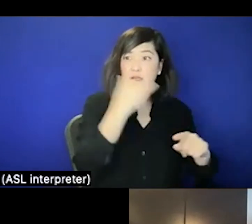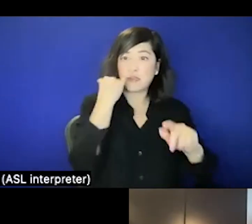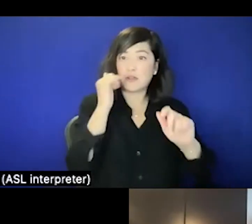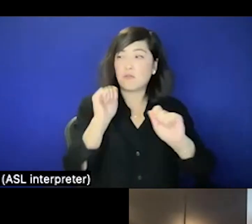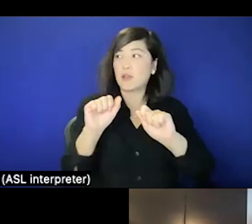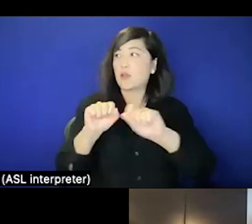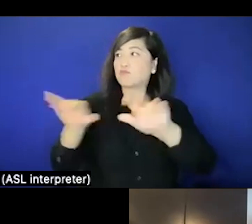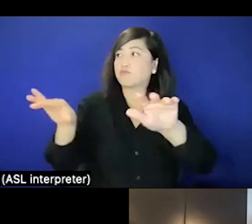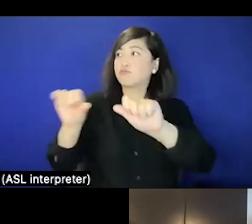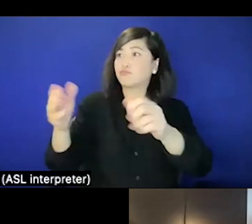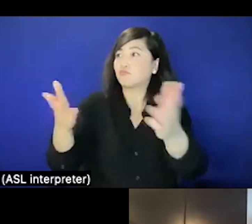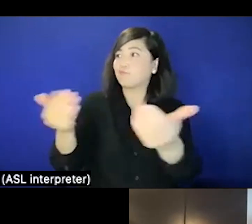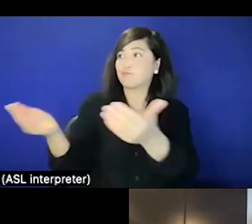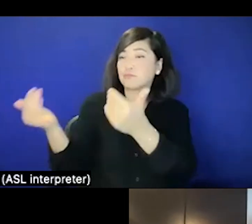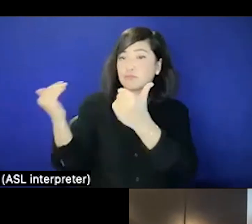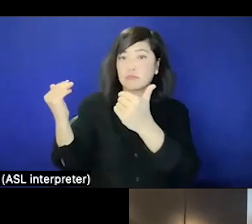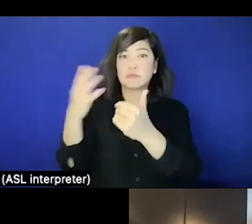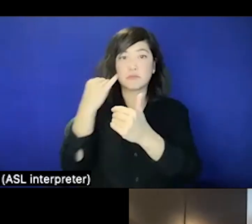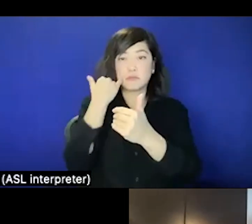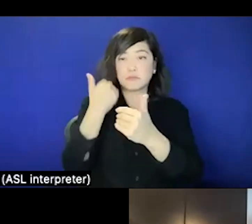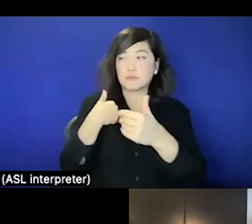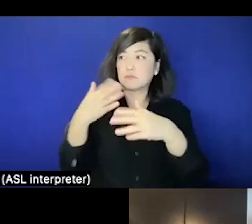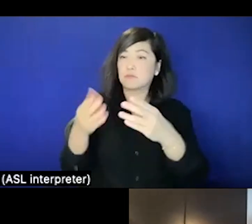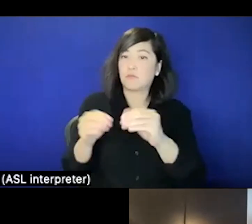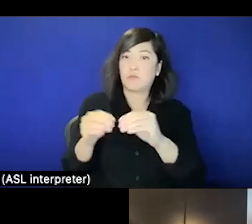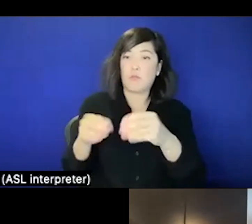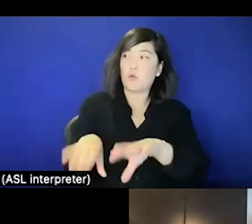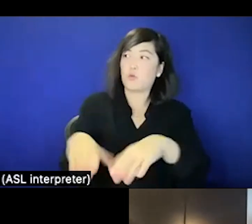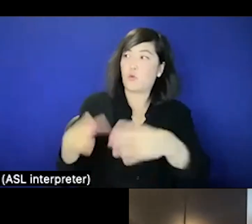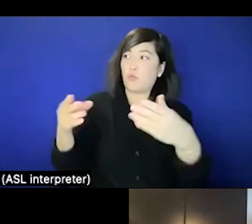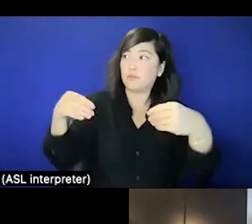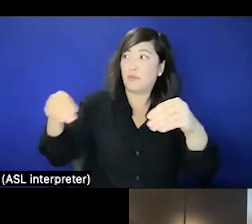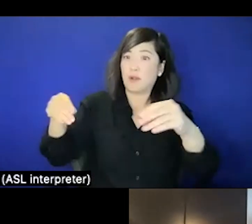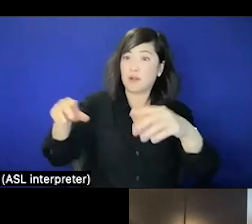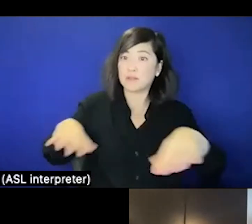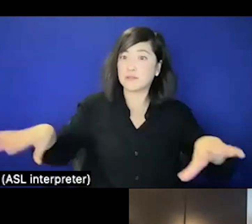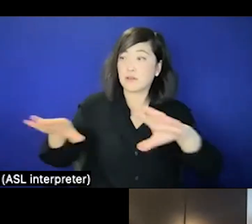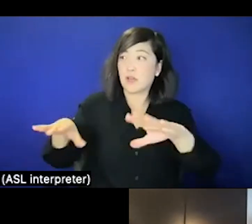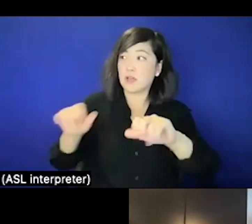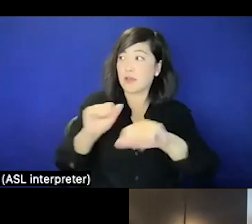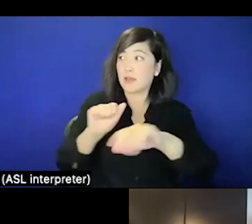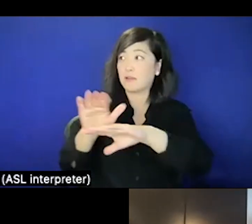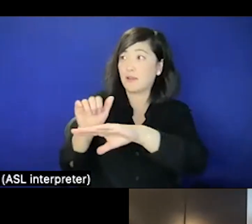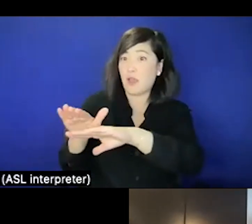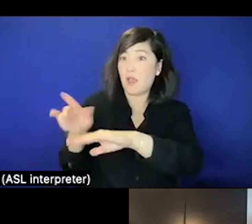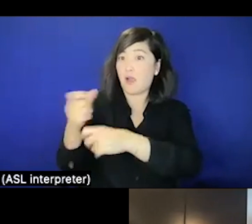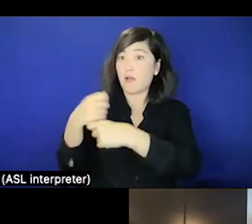you know, an open marketplace for that. And not necessarily with the intent of getting the lowest